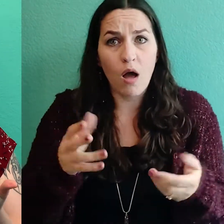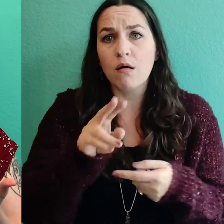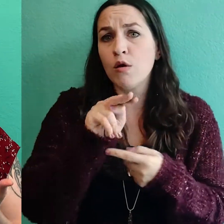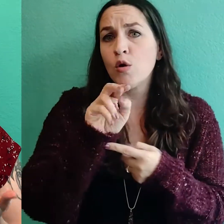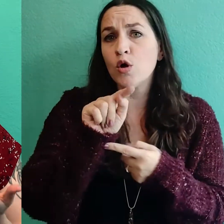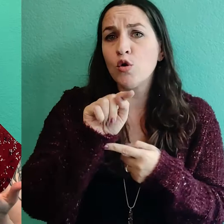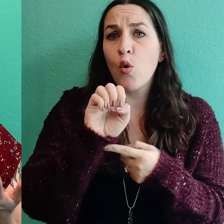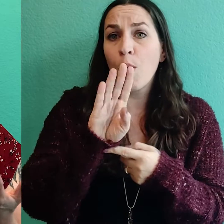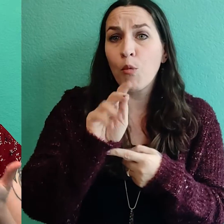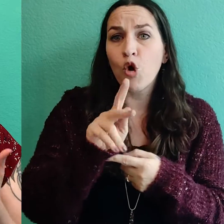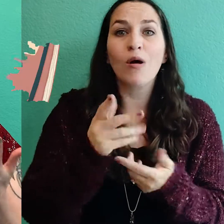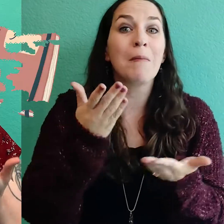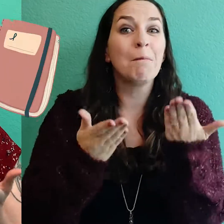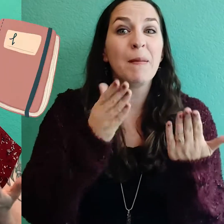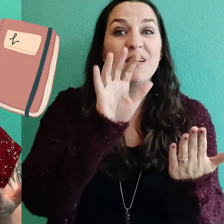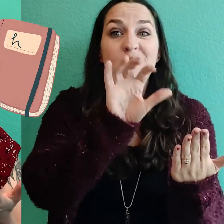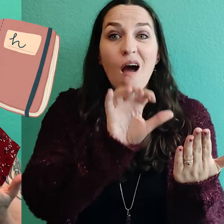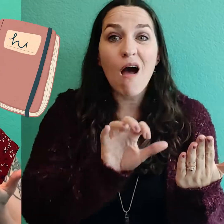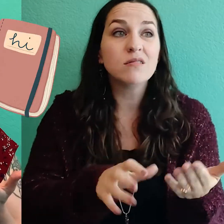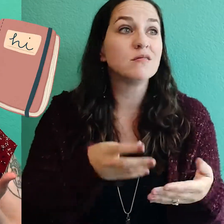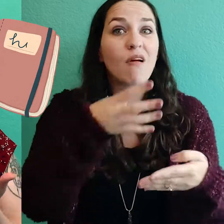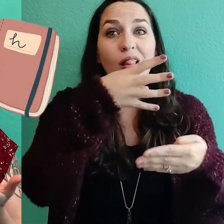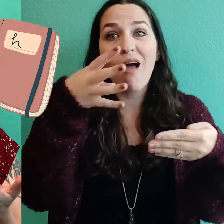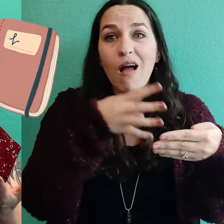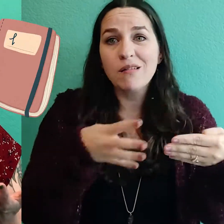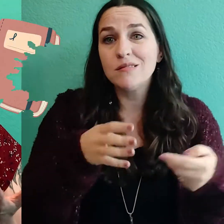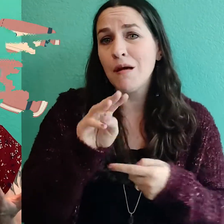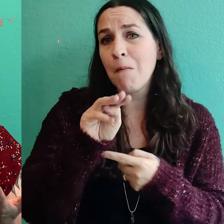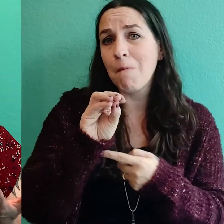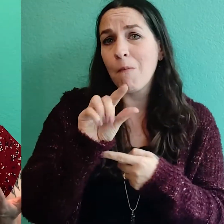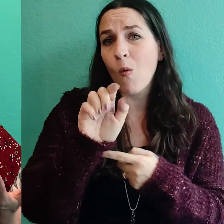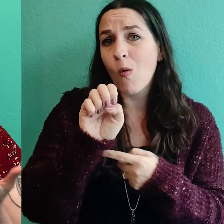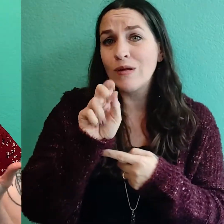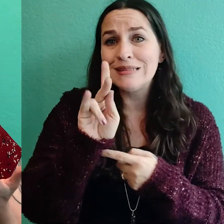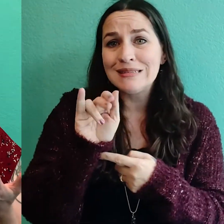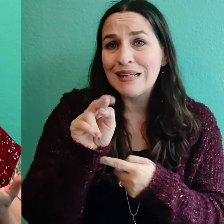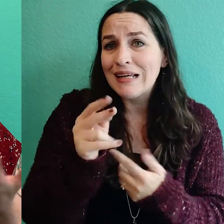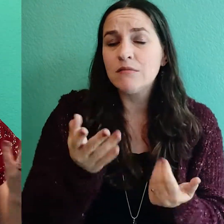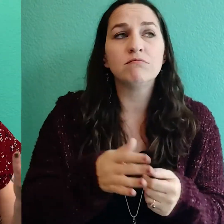a notebook, a Moleskine notebook with dots instead of lines can be good, a lined book,